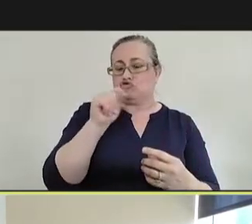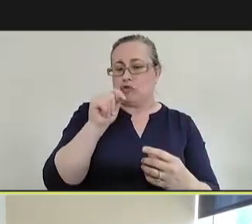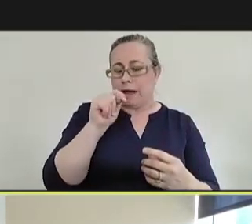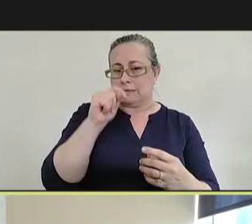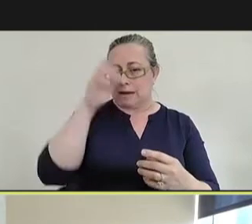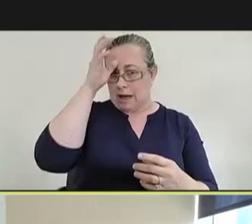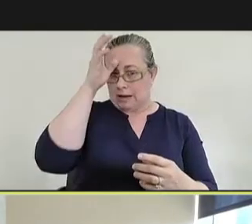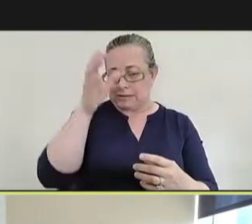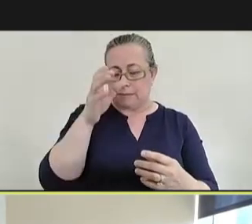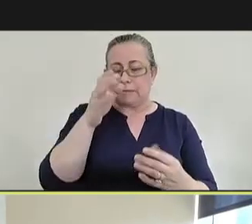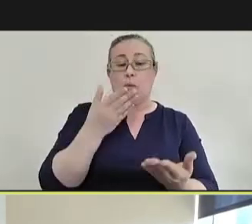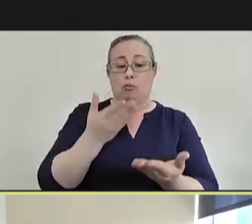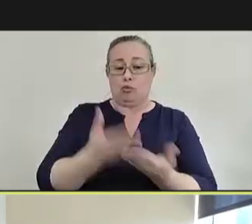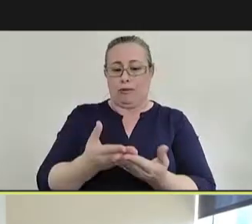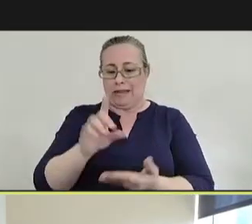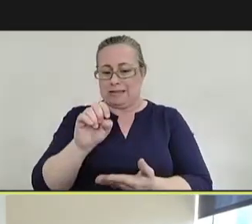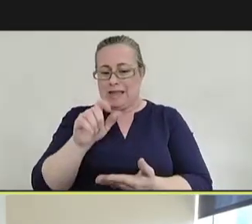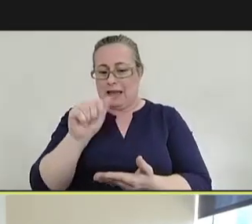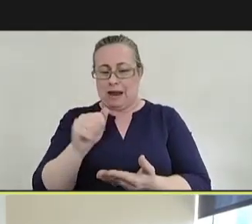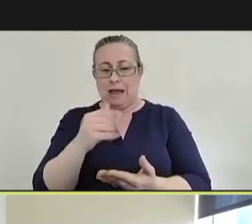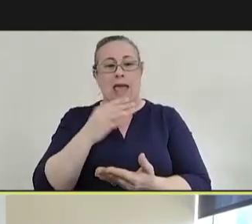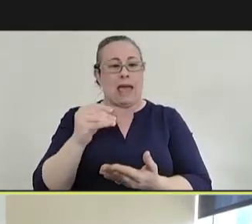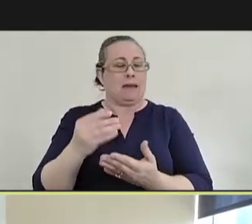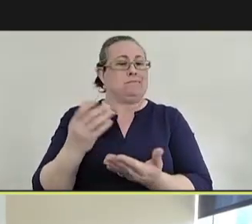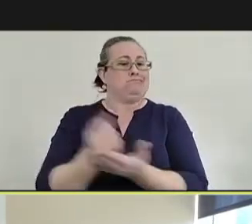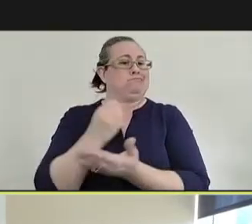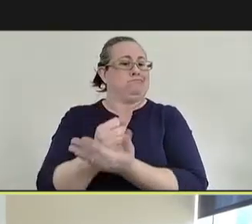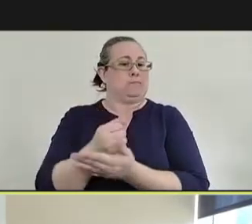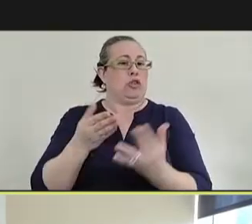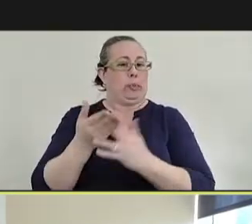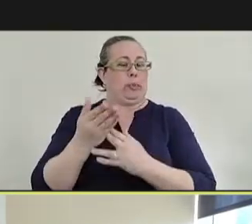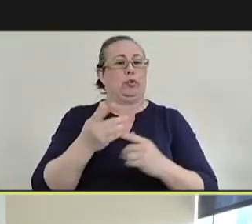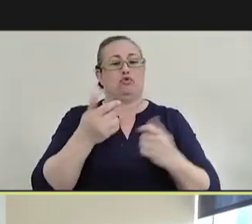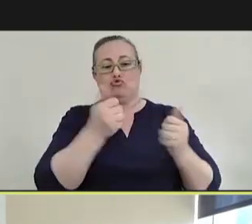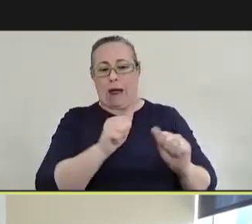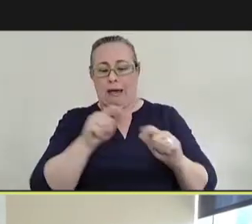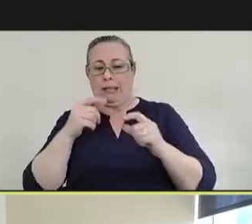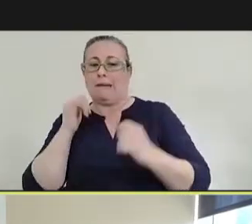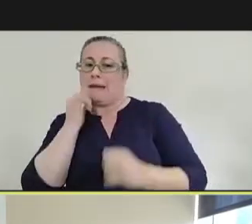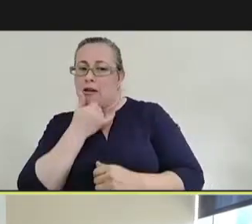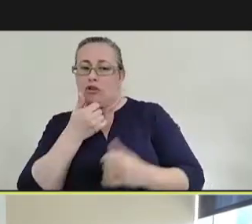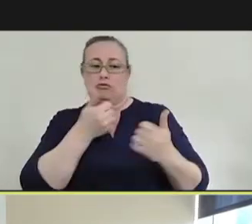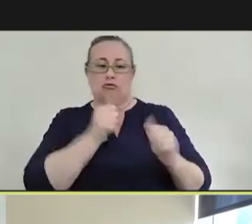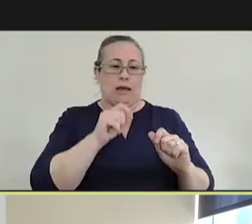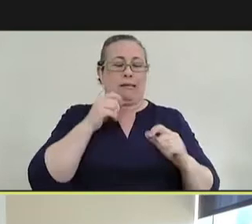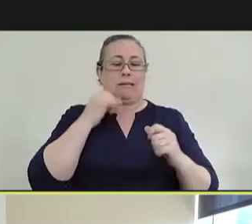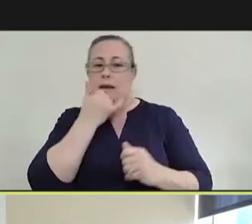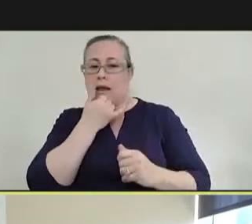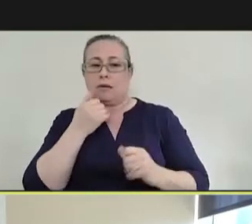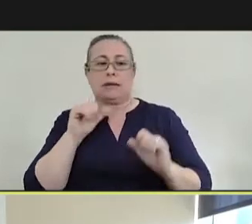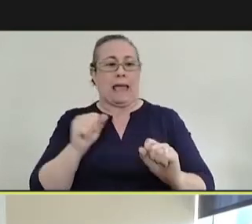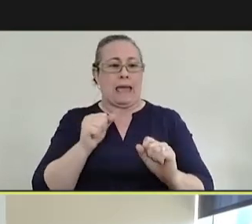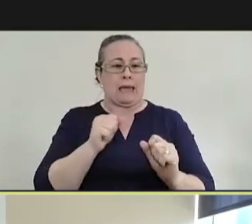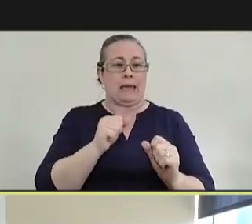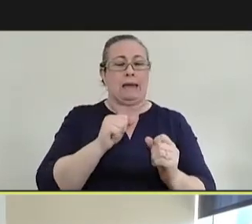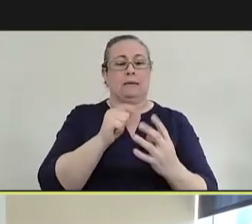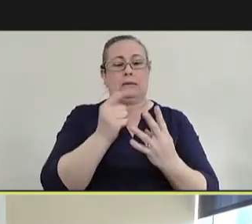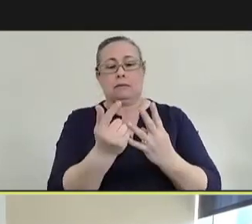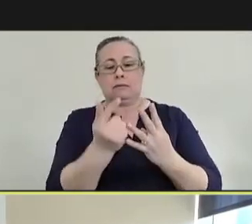and optimizing those candidates through trial and error. And as you can see with the arrows, it goes in both directions. So, as we move from stage to stage, we learn more,